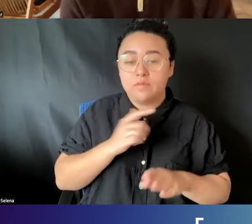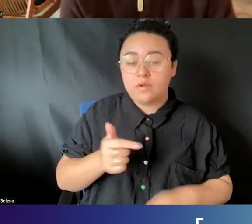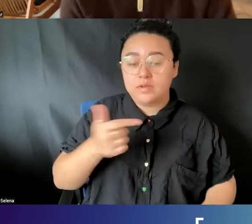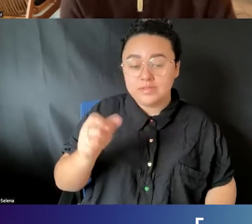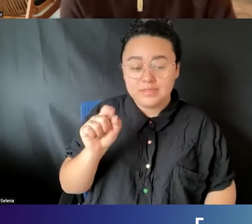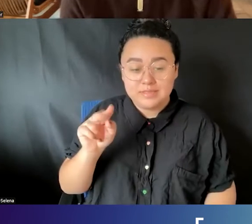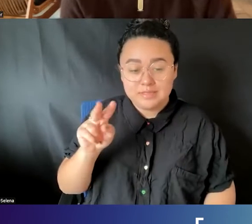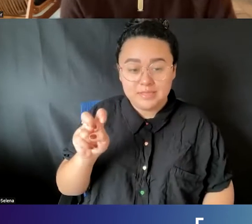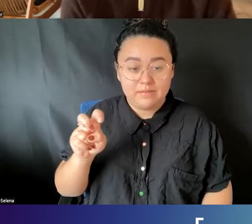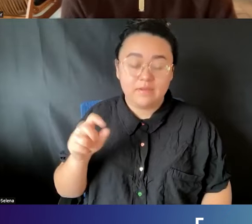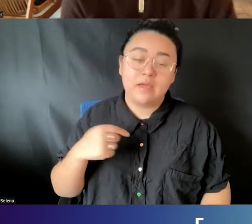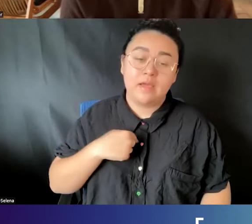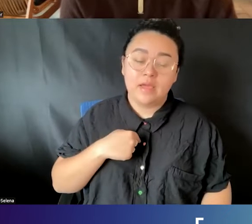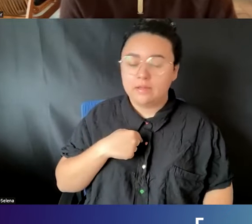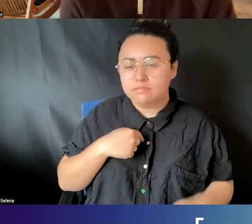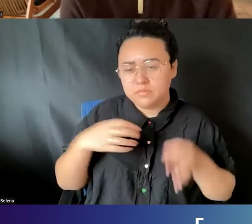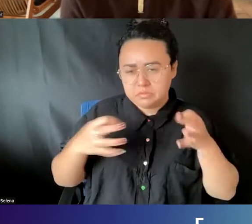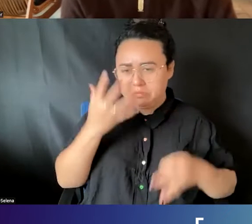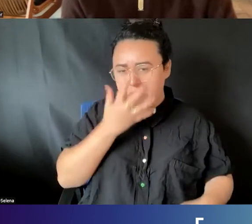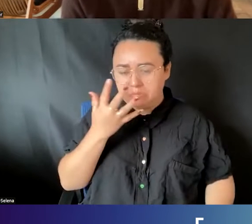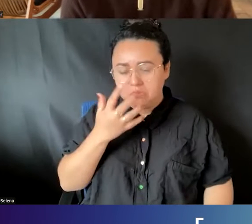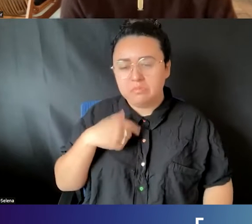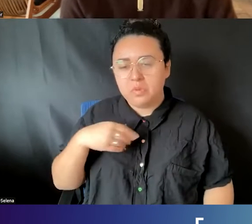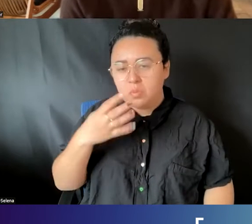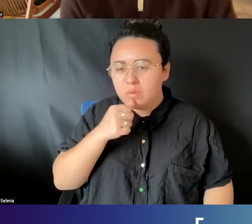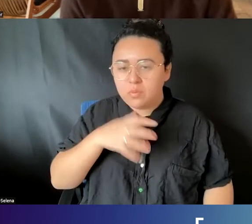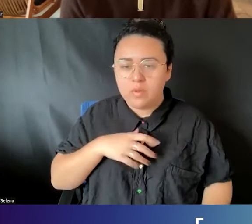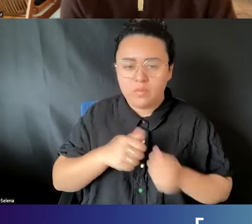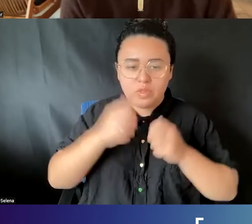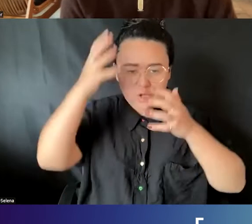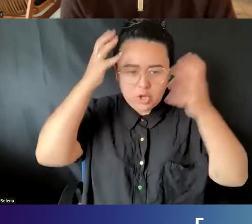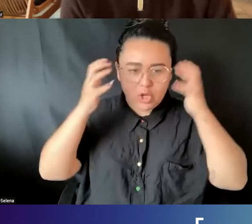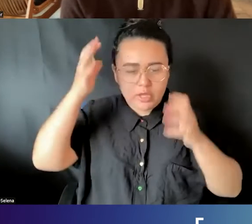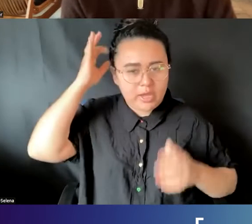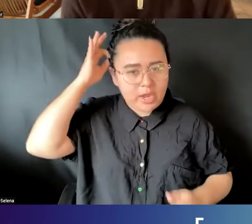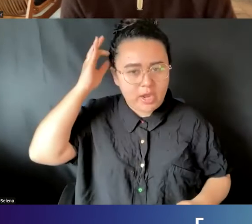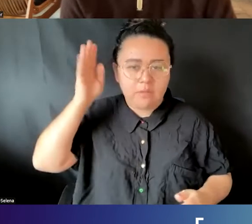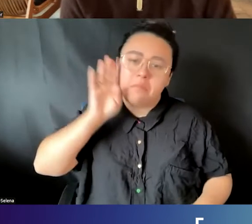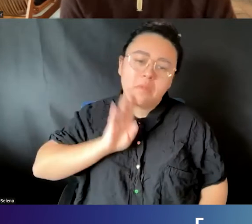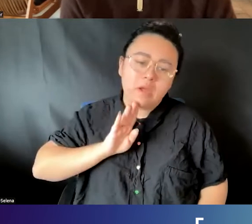a I'm a white woman with curly brown hair in a brown sweater in front of a yellow couch.